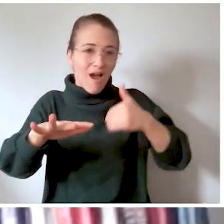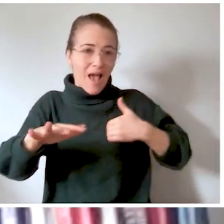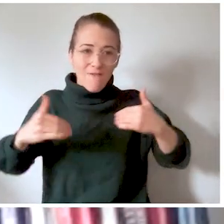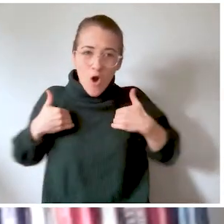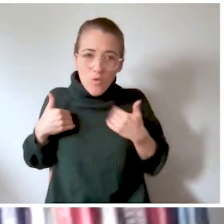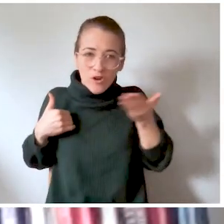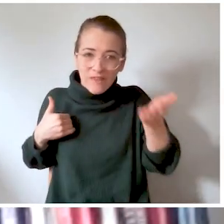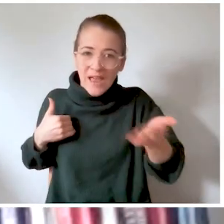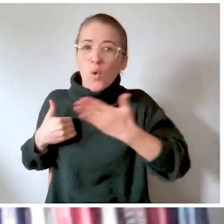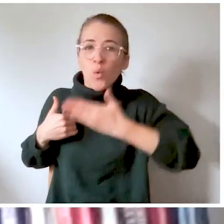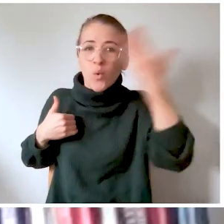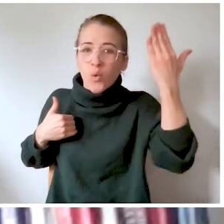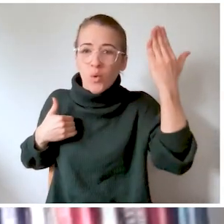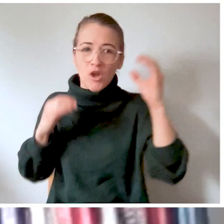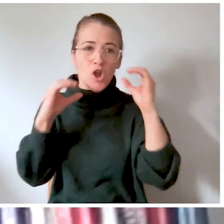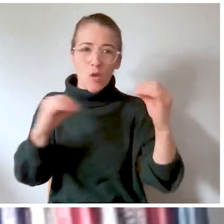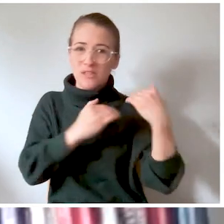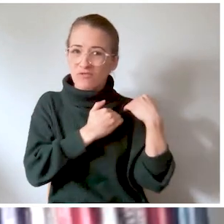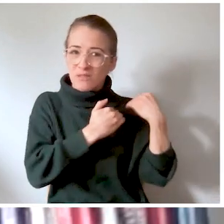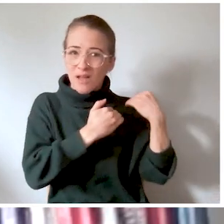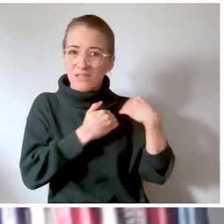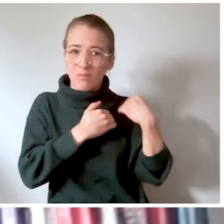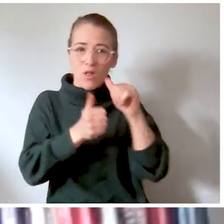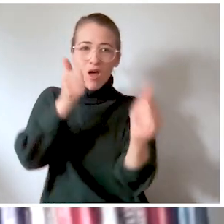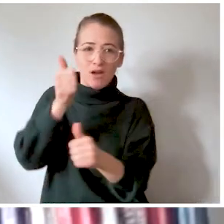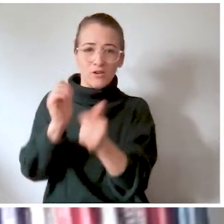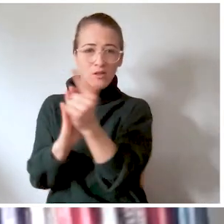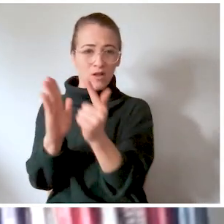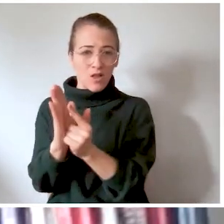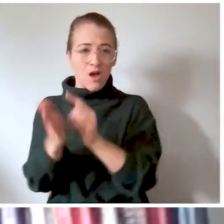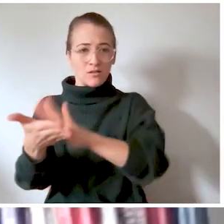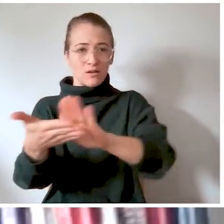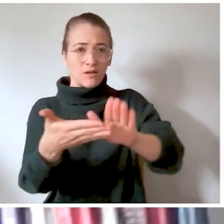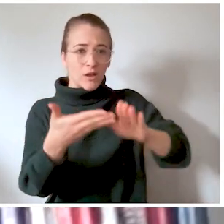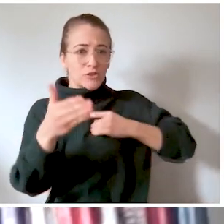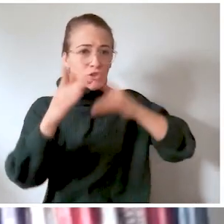who is technically responsible under the ordinance to remove the snow for that sidewalk.